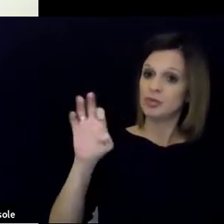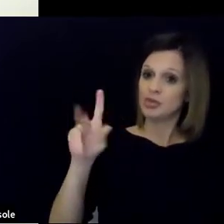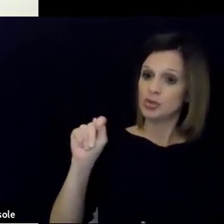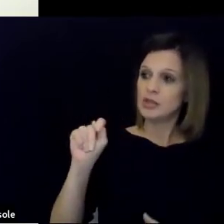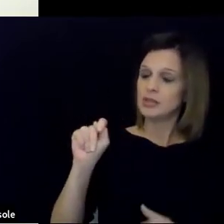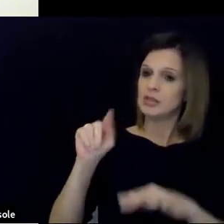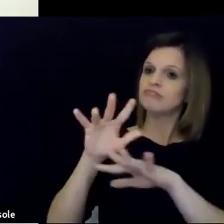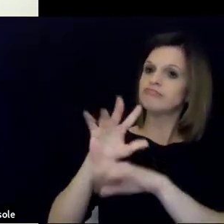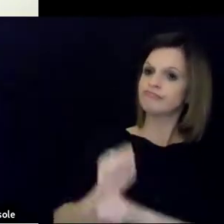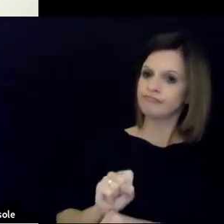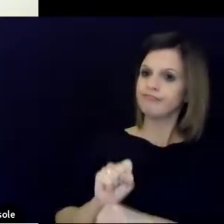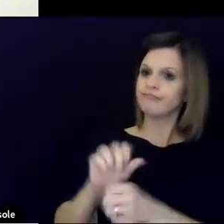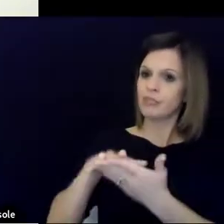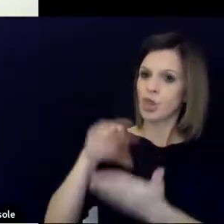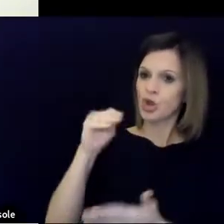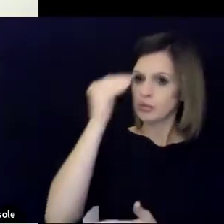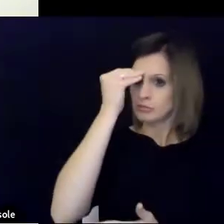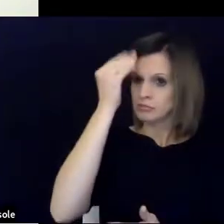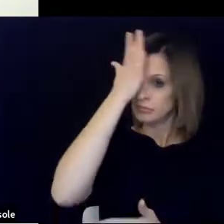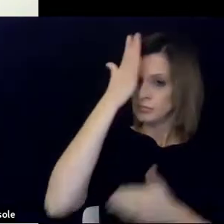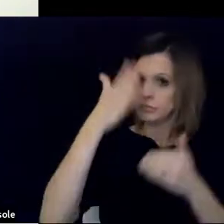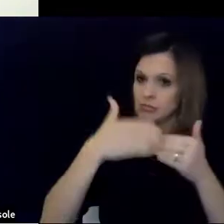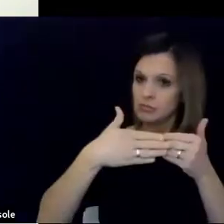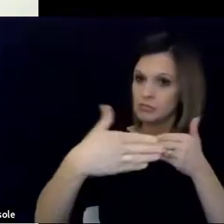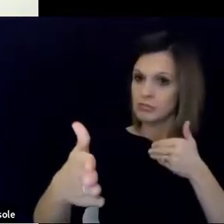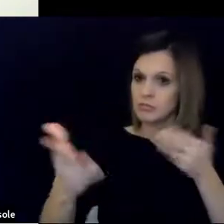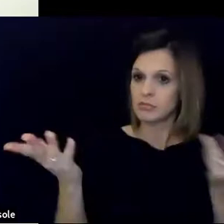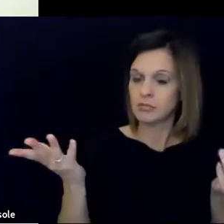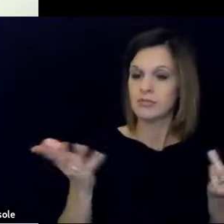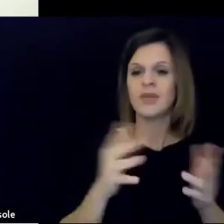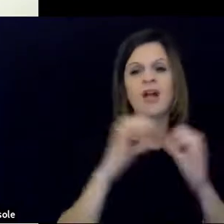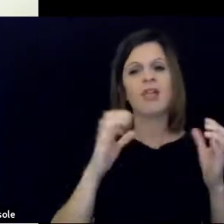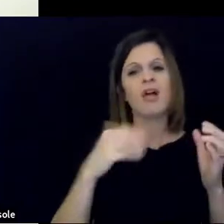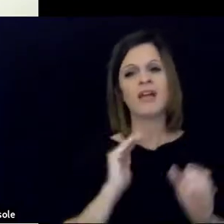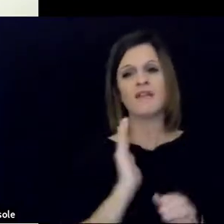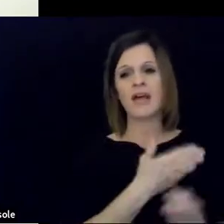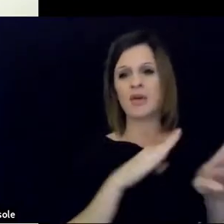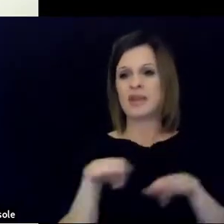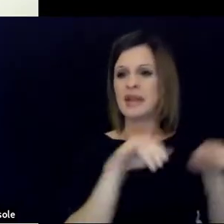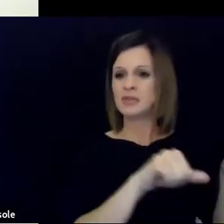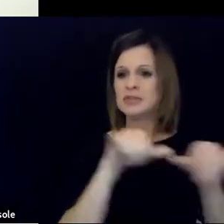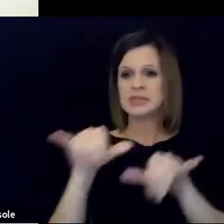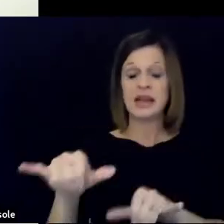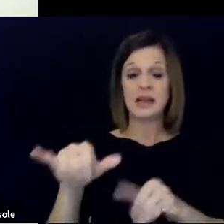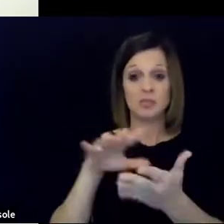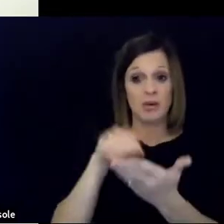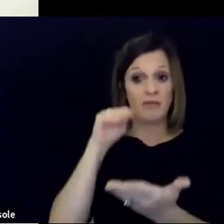that we've learned because it's been reinforced and it's working for us, but we didn't choose it.